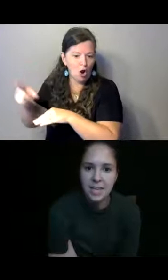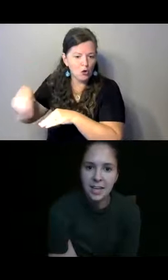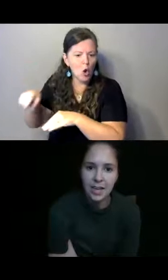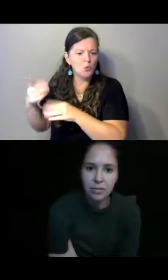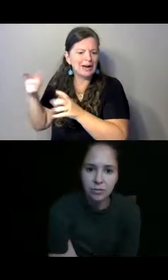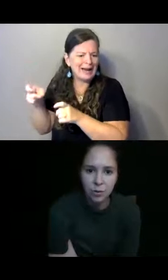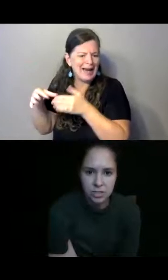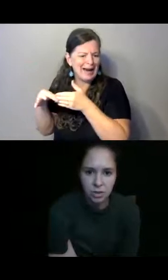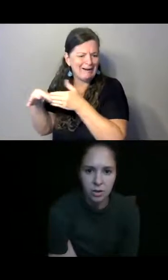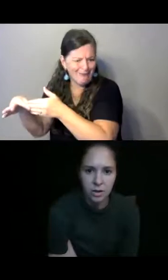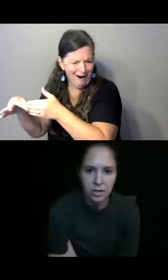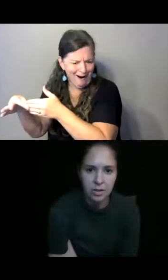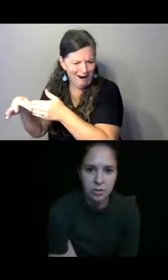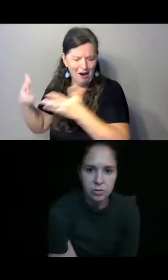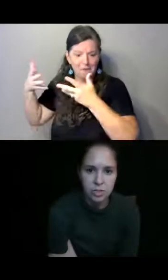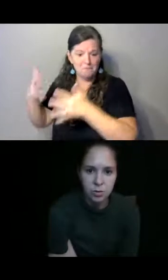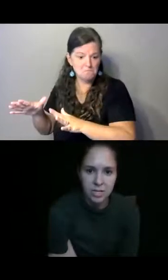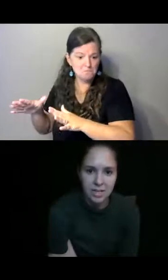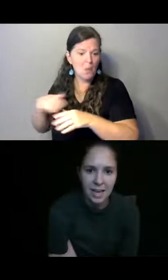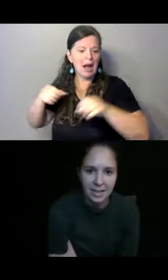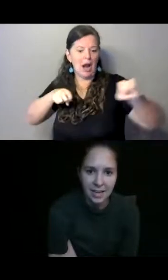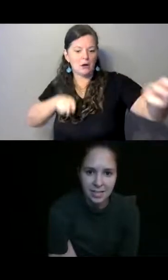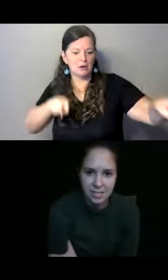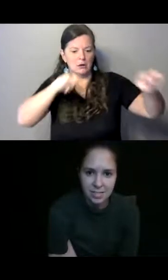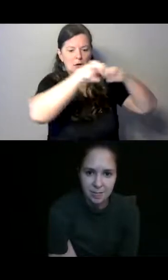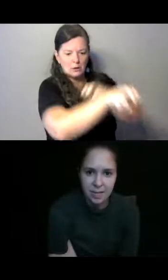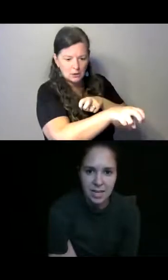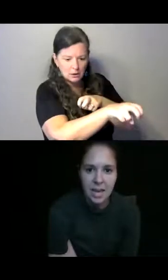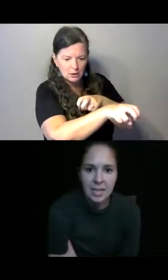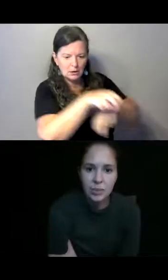and then I could focus on those who need that guidance and we